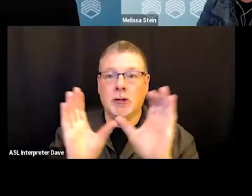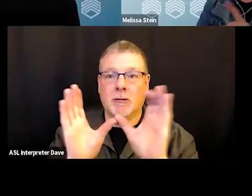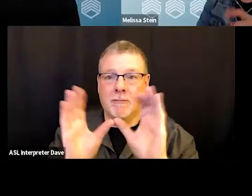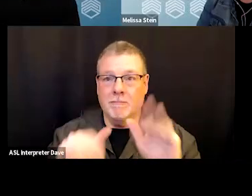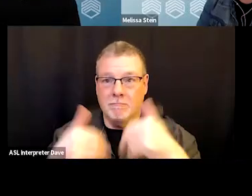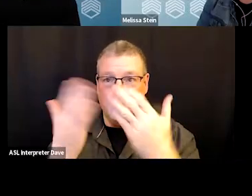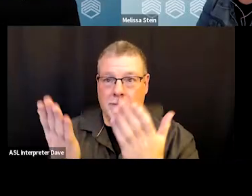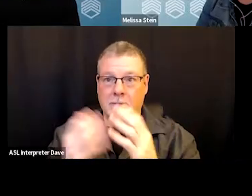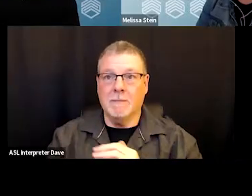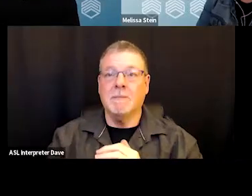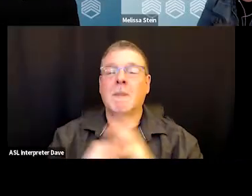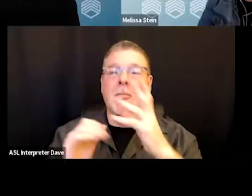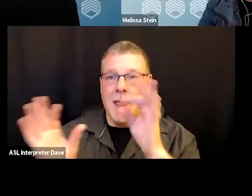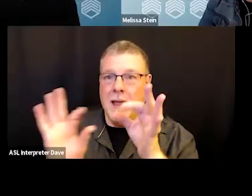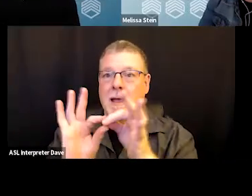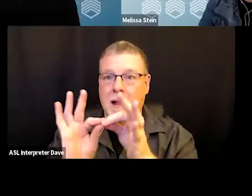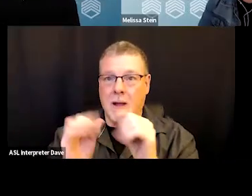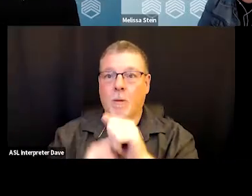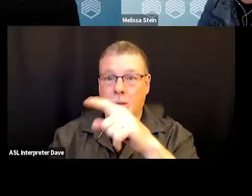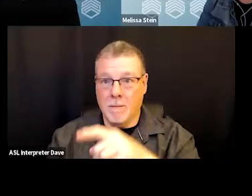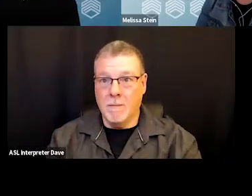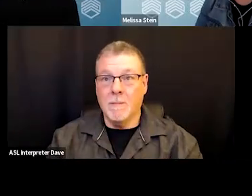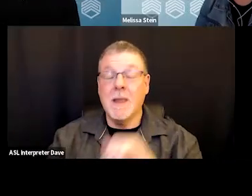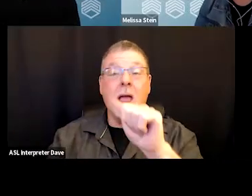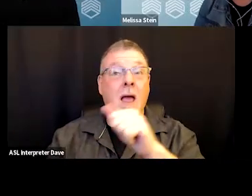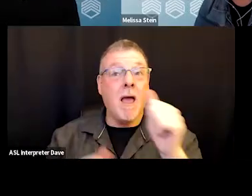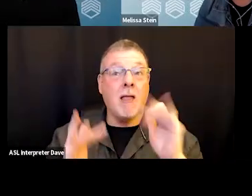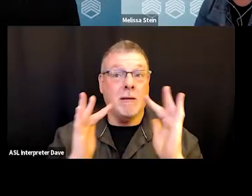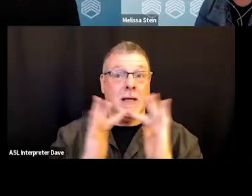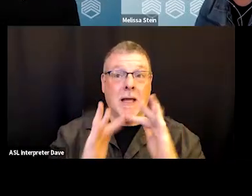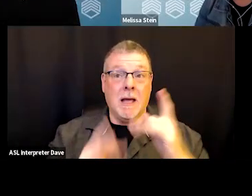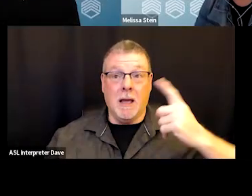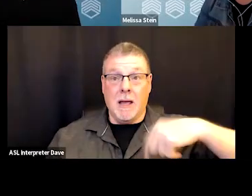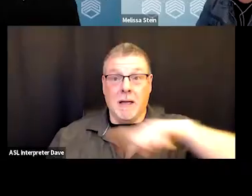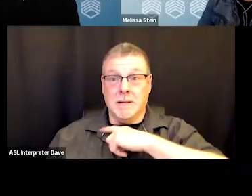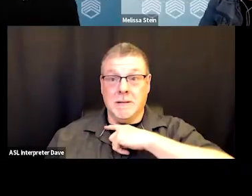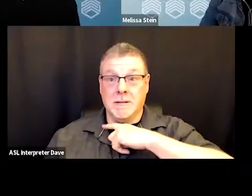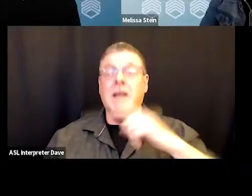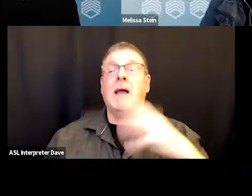And connect with them. The other option is to reach out to us here at the GAINS Center, and we're also happy to connect you